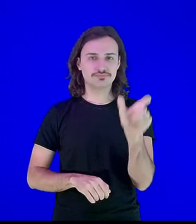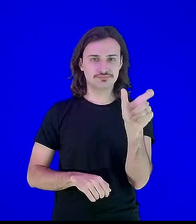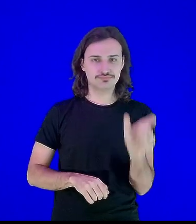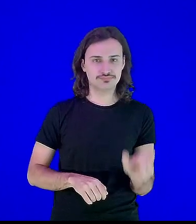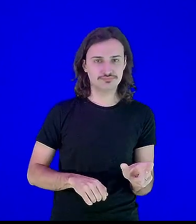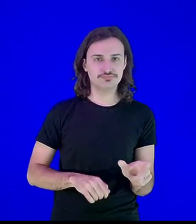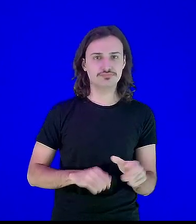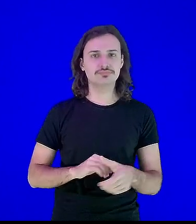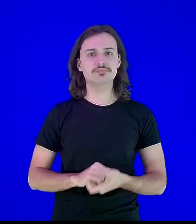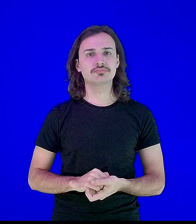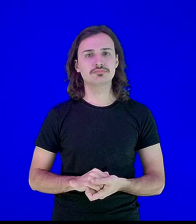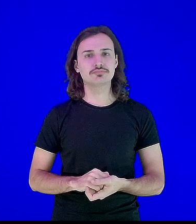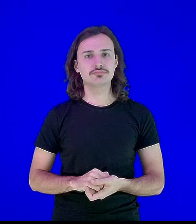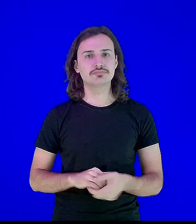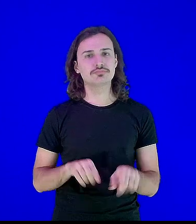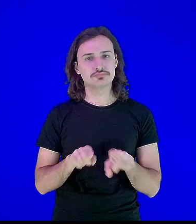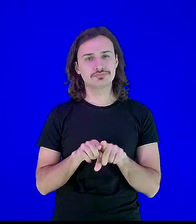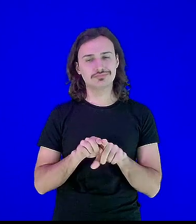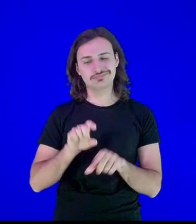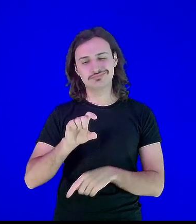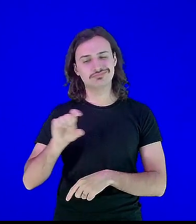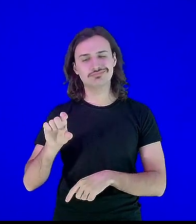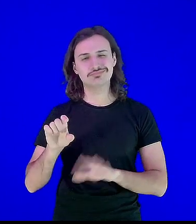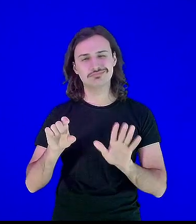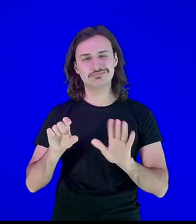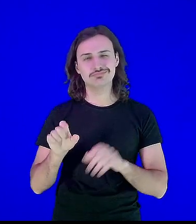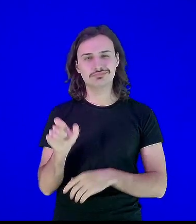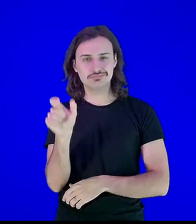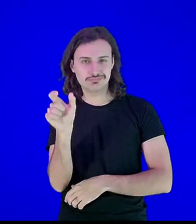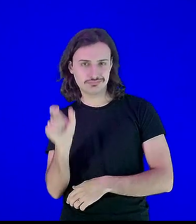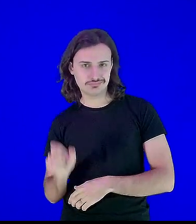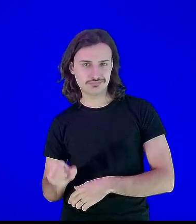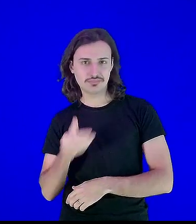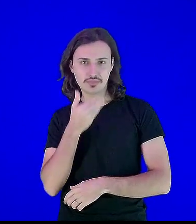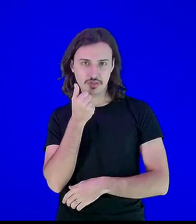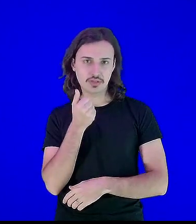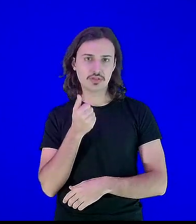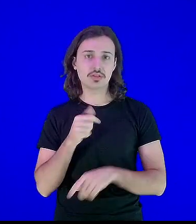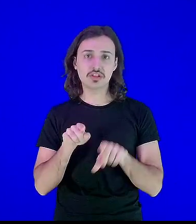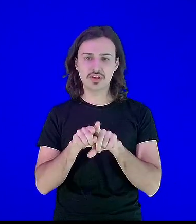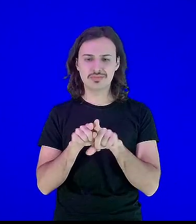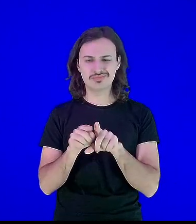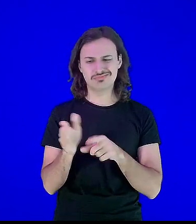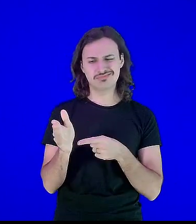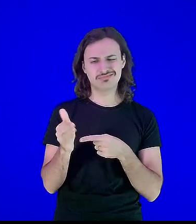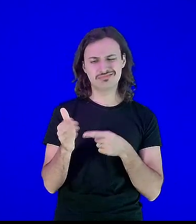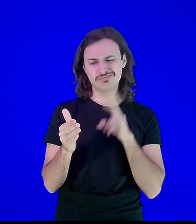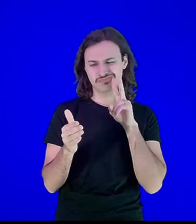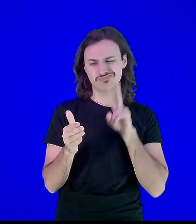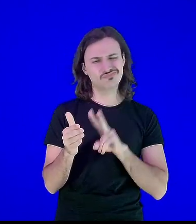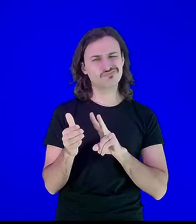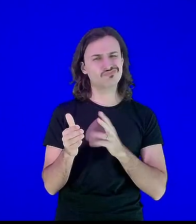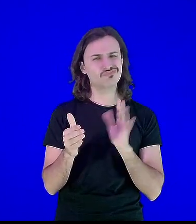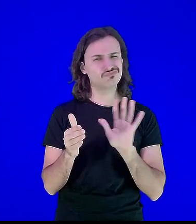and down here "top to bottom" right I don't want to see the spaces anymore all right